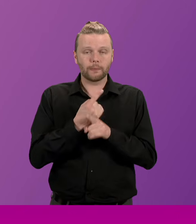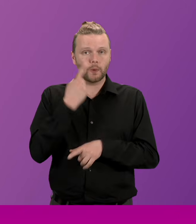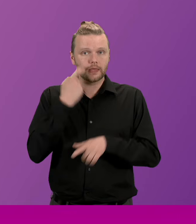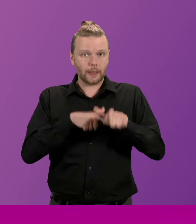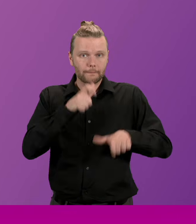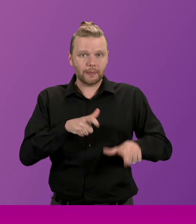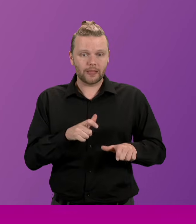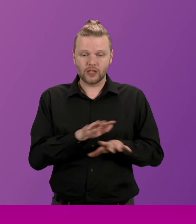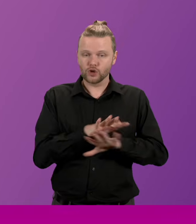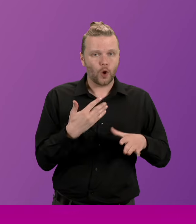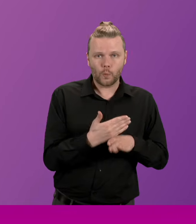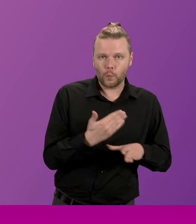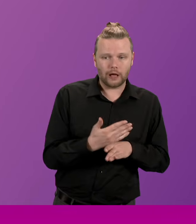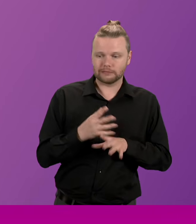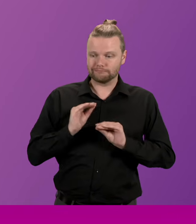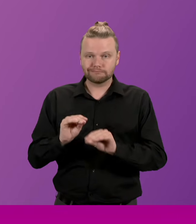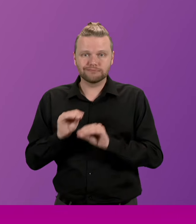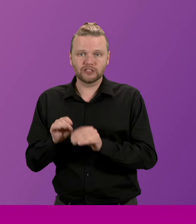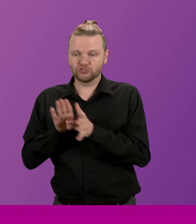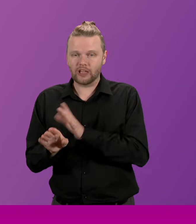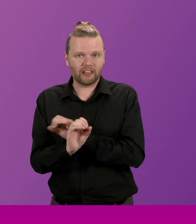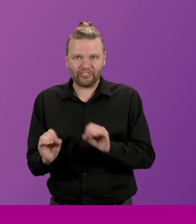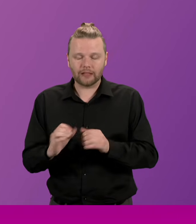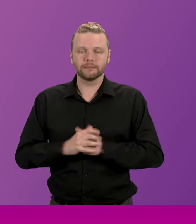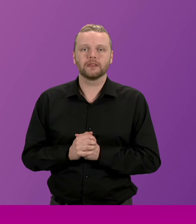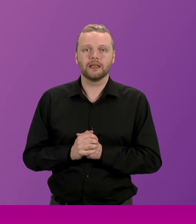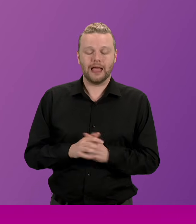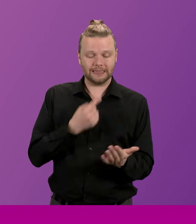education, employment or training. Although the report shows that Scotland is performing